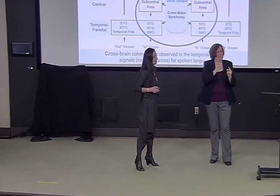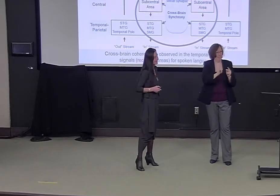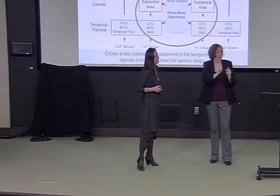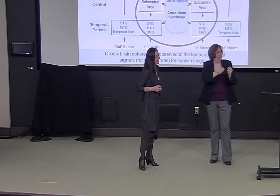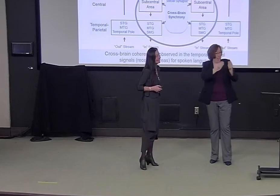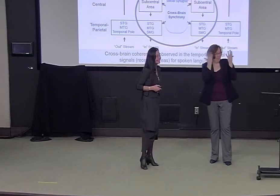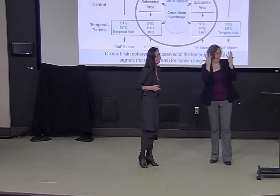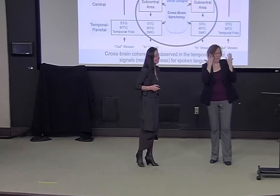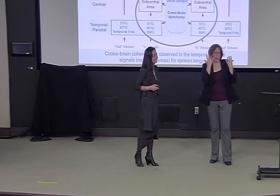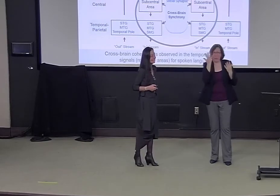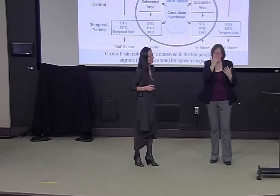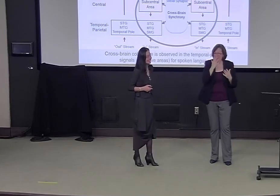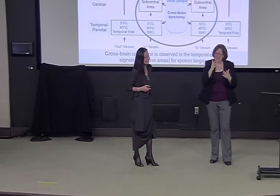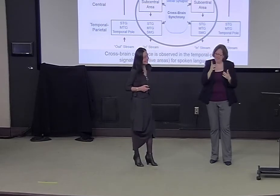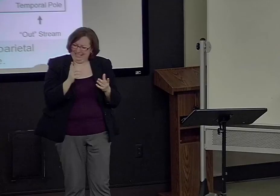Okay, and that really,